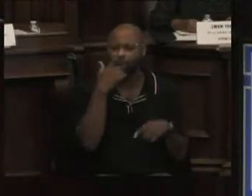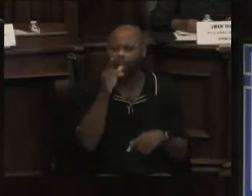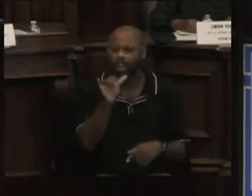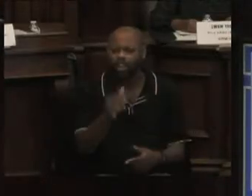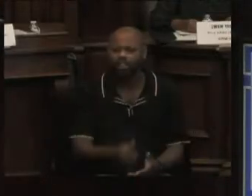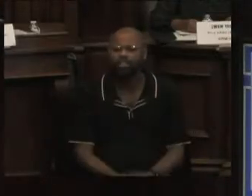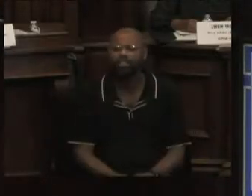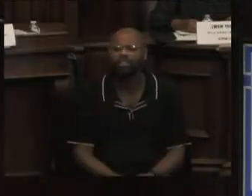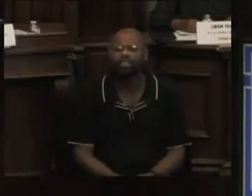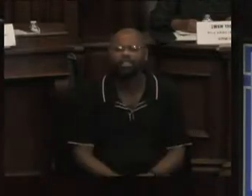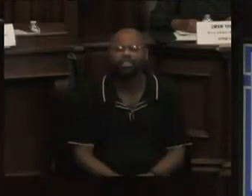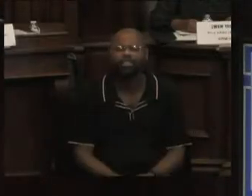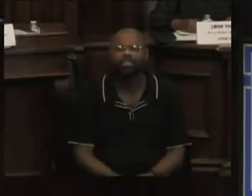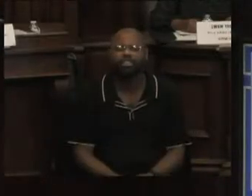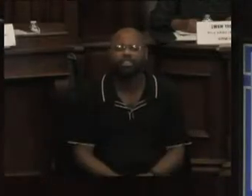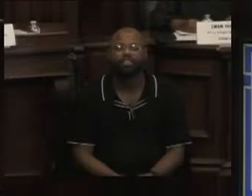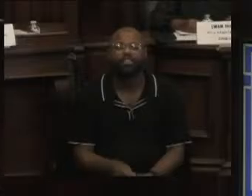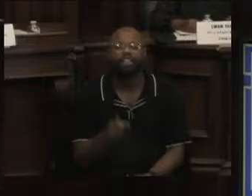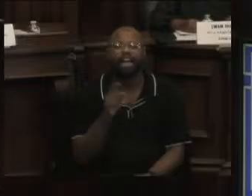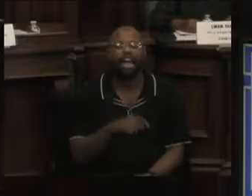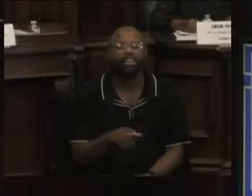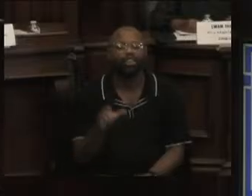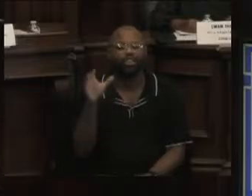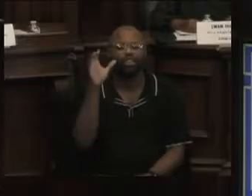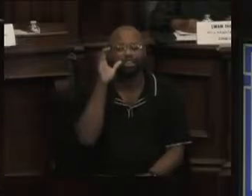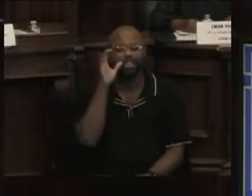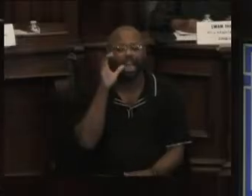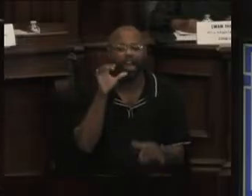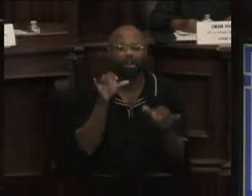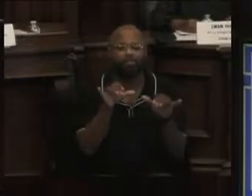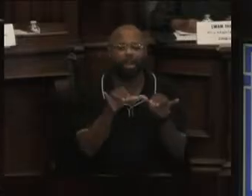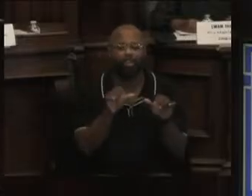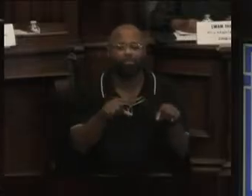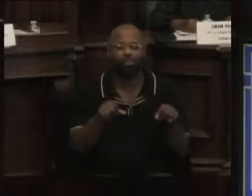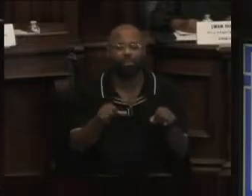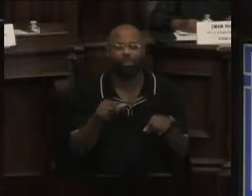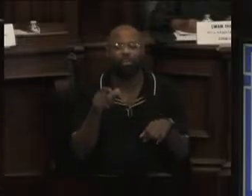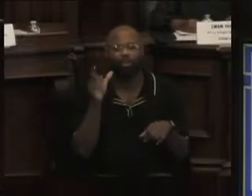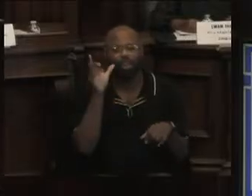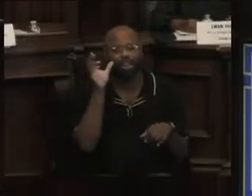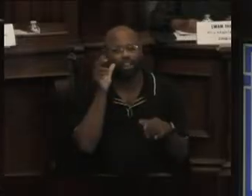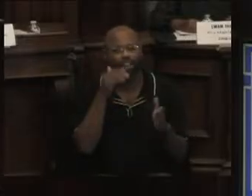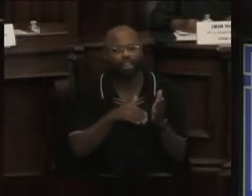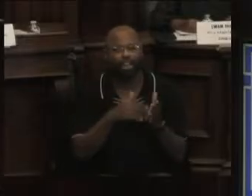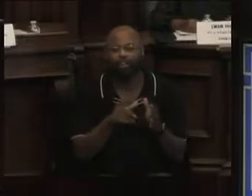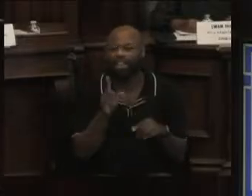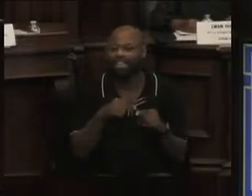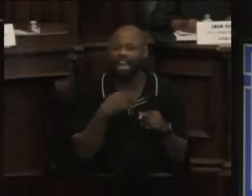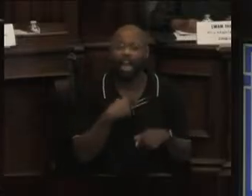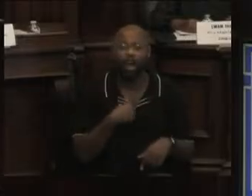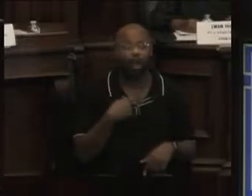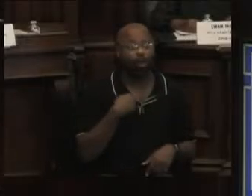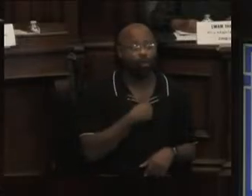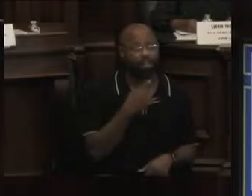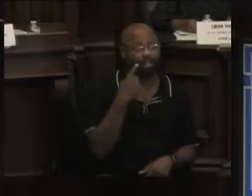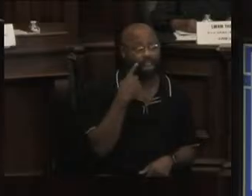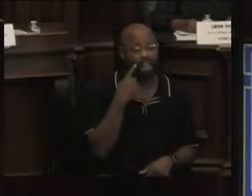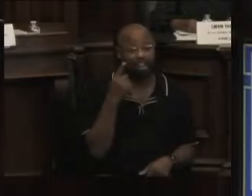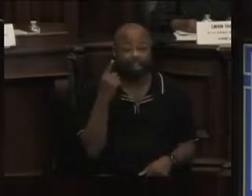engagement. So what does success look like? Success must sound measurable. And you're